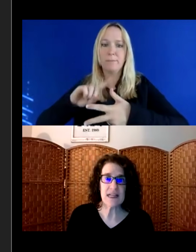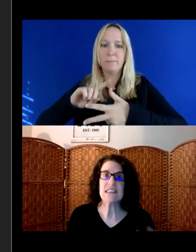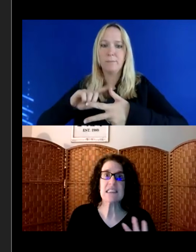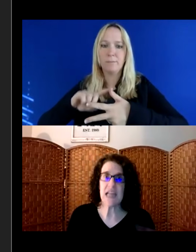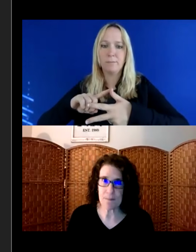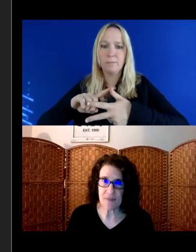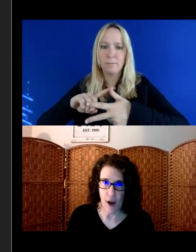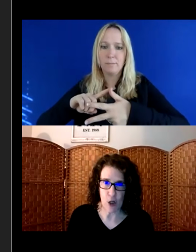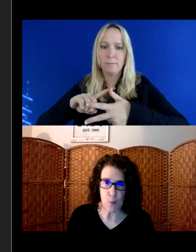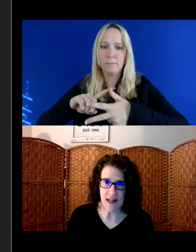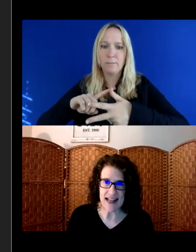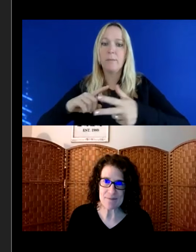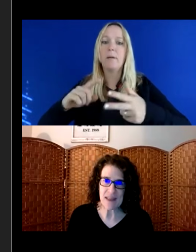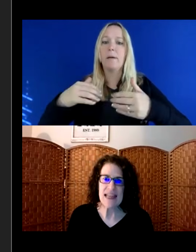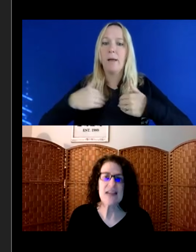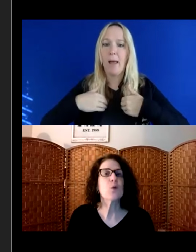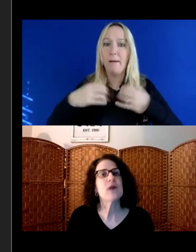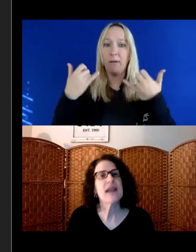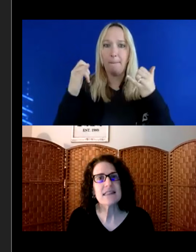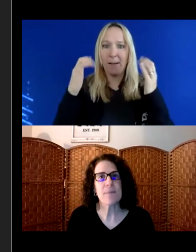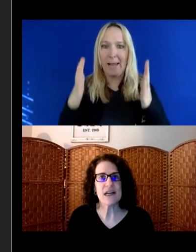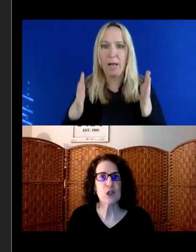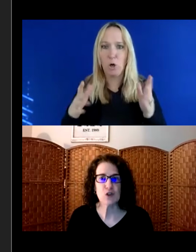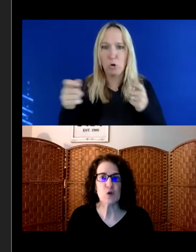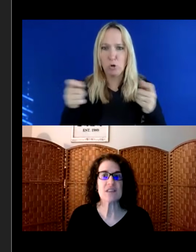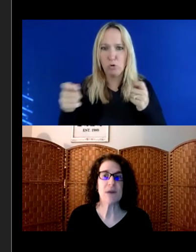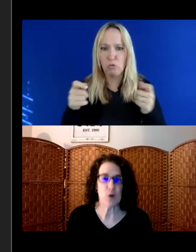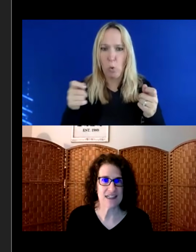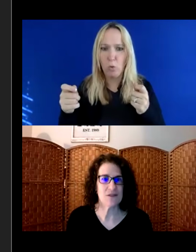Skip the auto play. It creates a better user experience